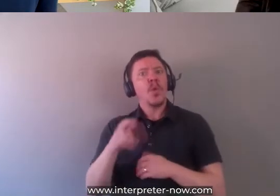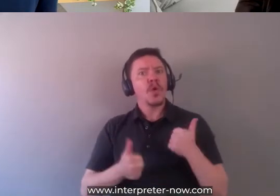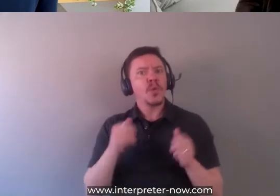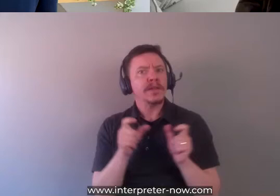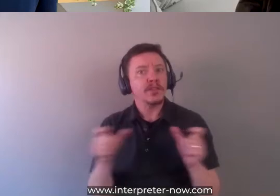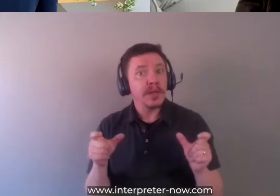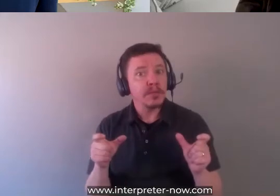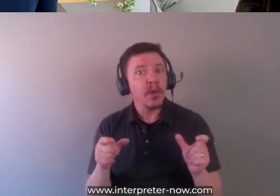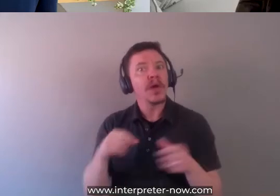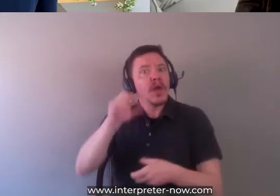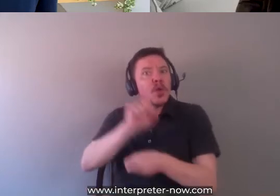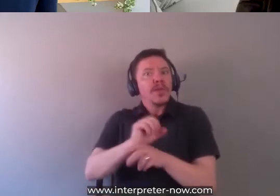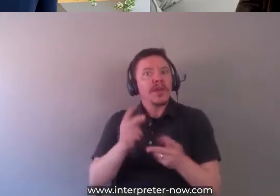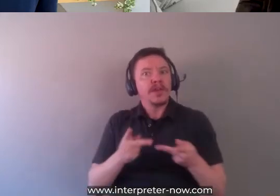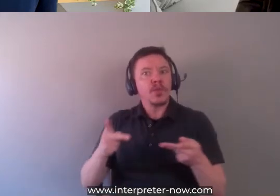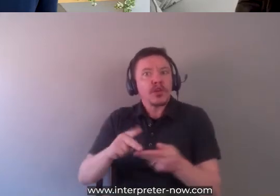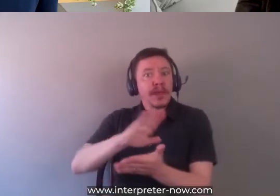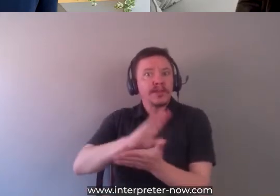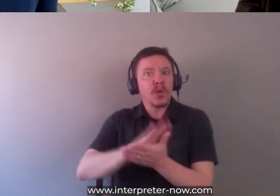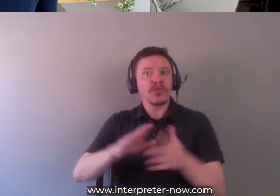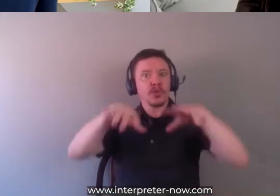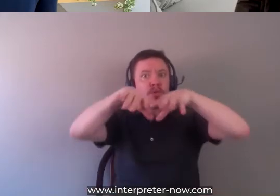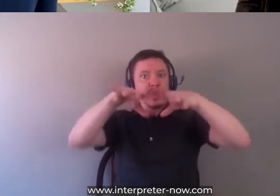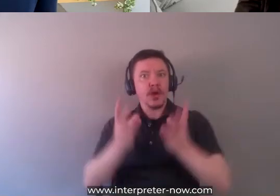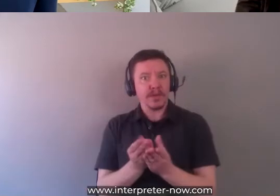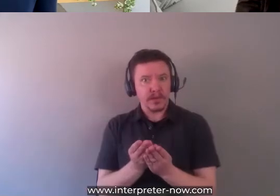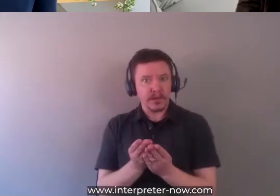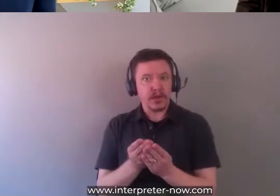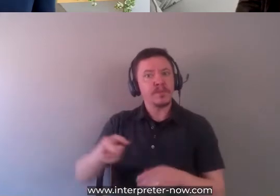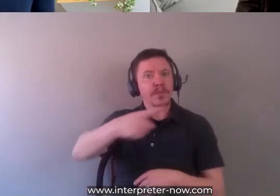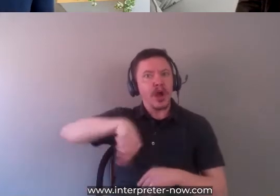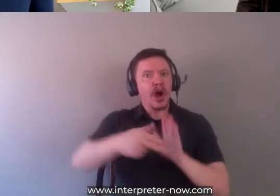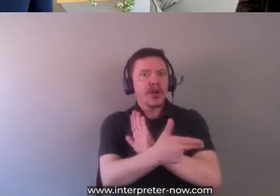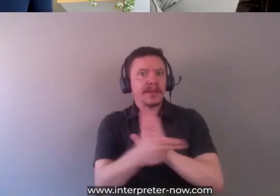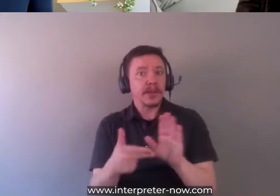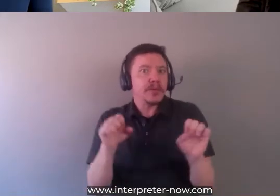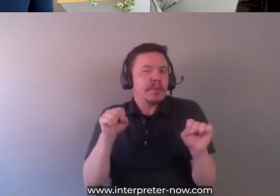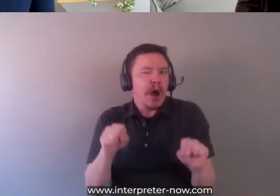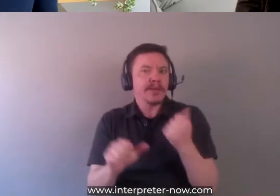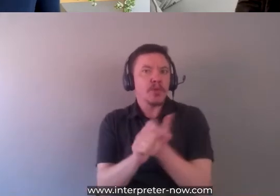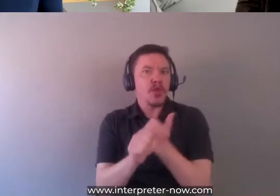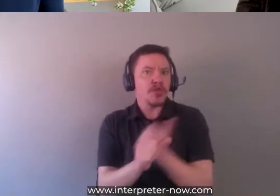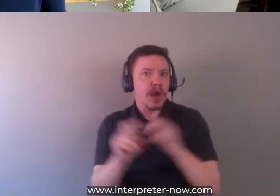within a workplace or school ecosystem are considered to be possible threats to themselves